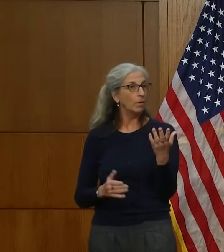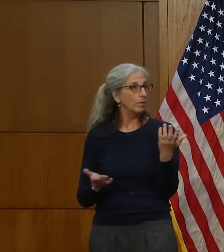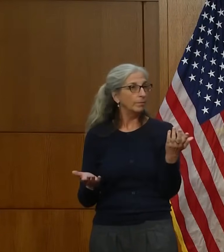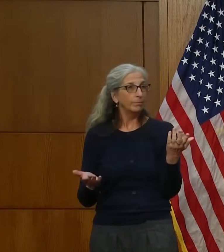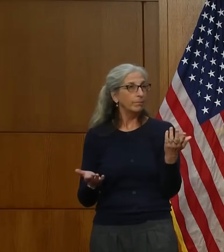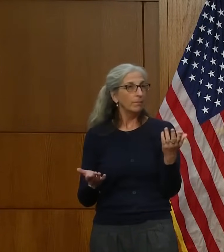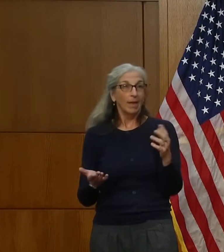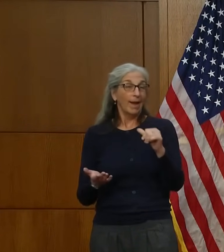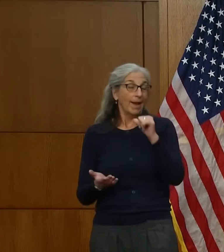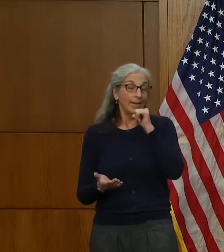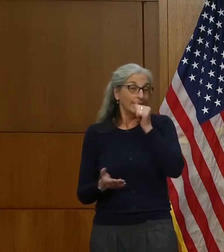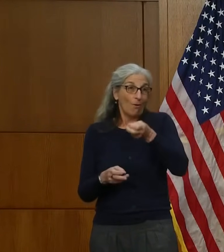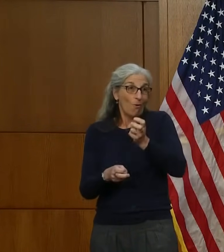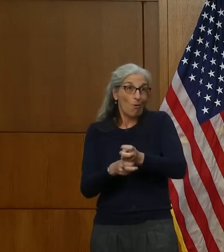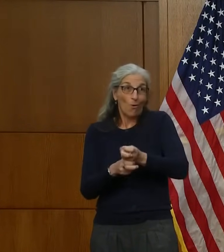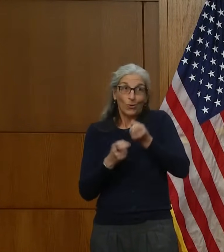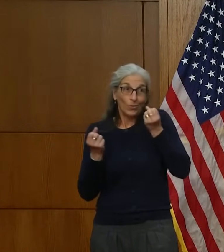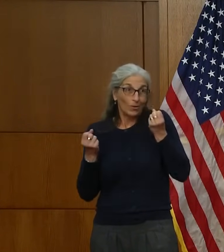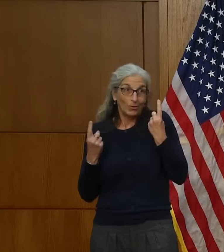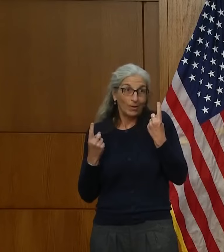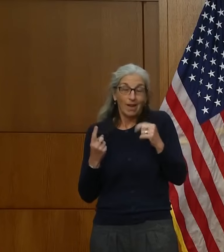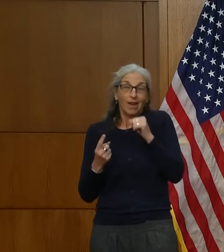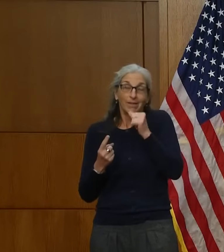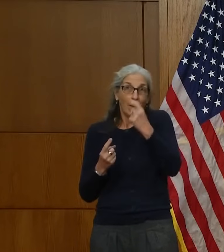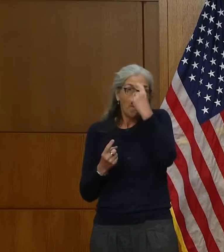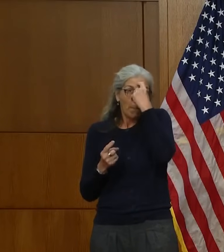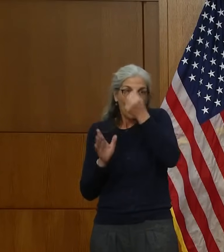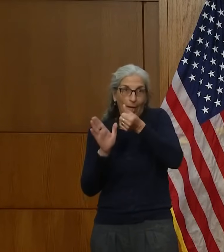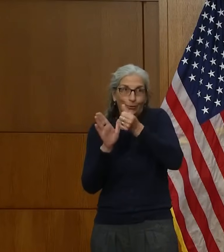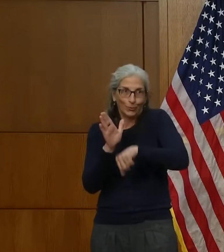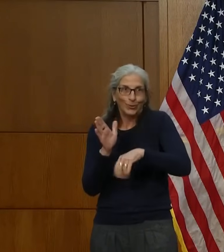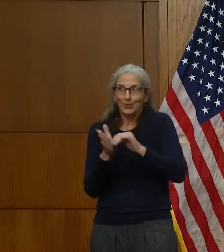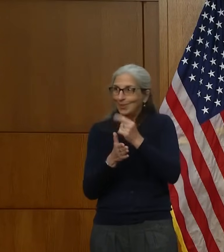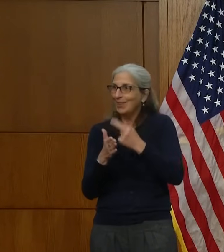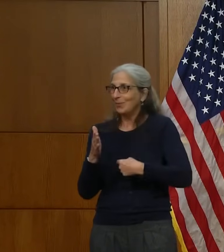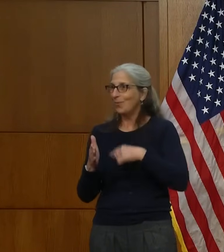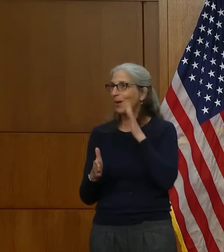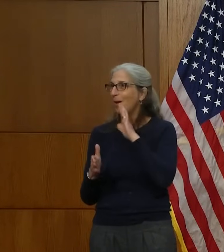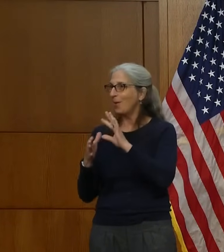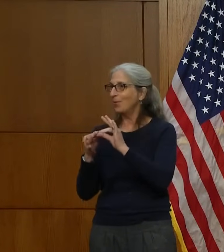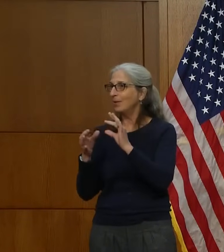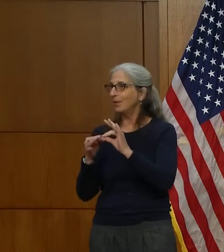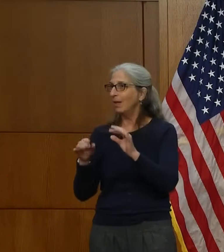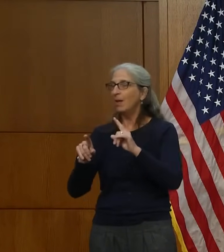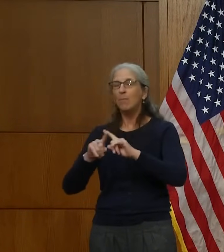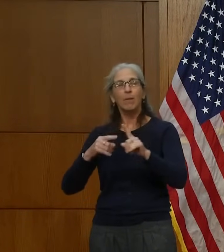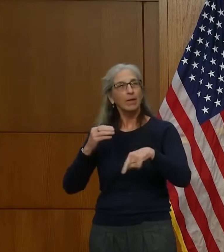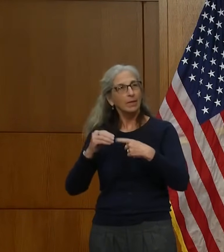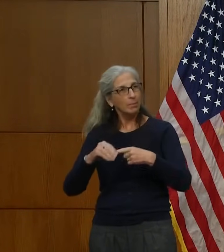TELL PEOPLE THAT EVERYTHING IS OKAY BECAUSE IT'S NOT ON SO.